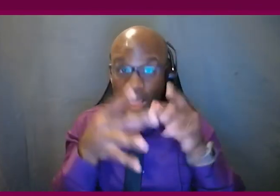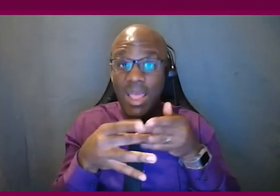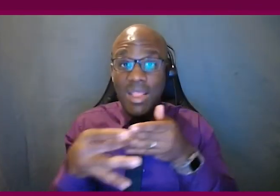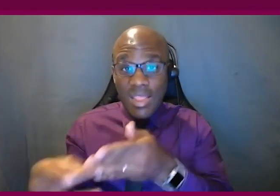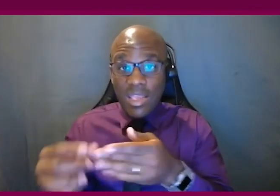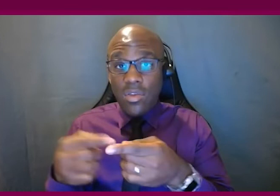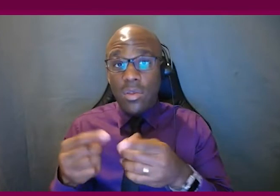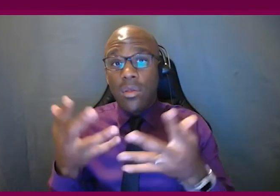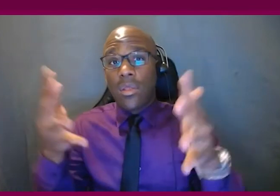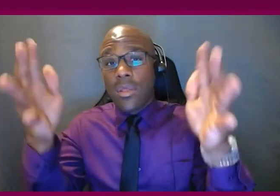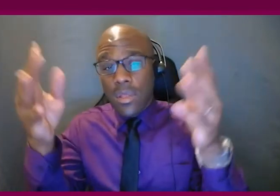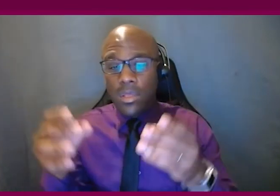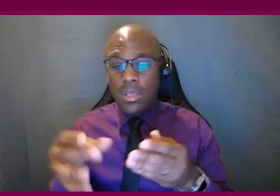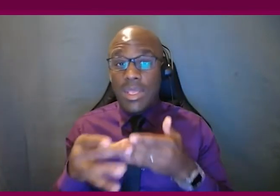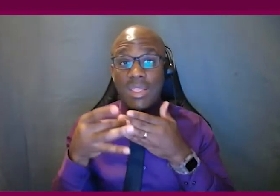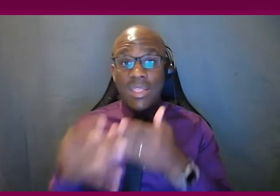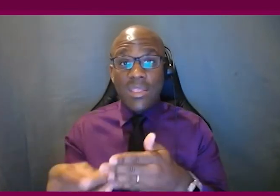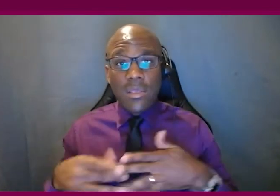people, that they endure.